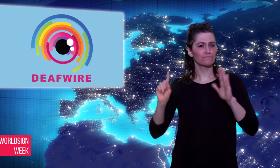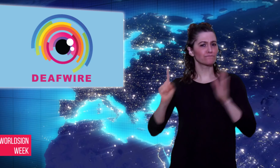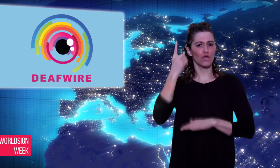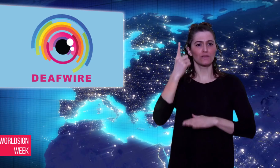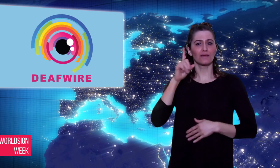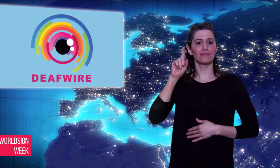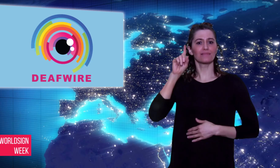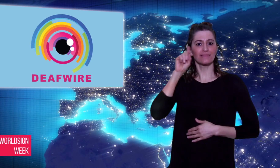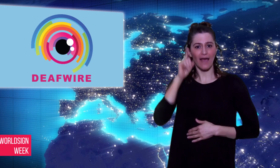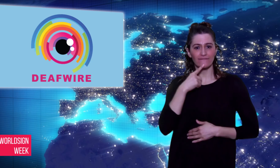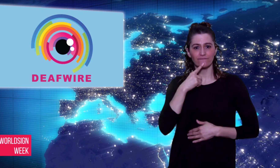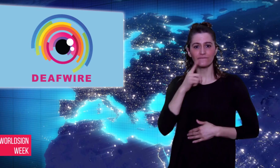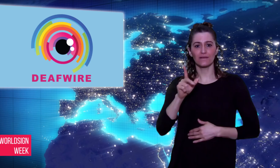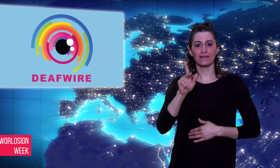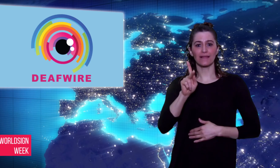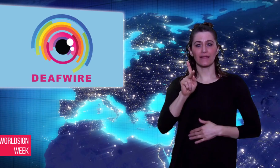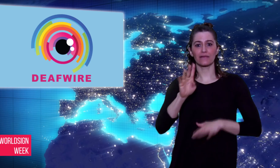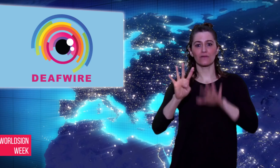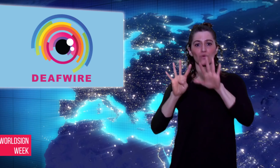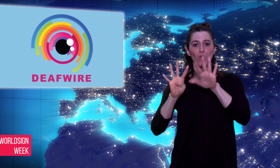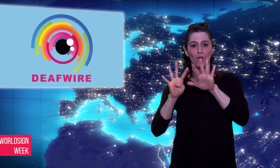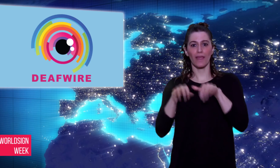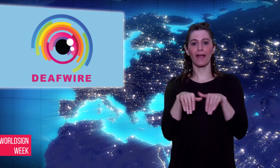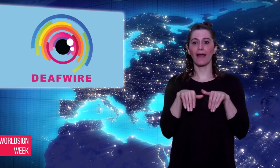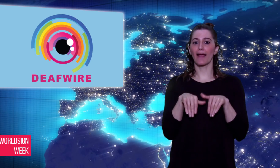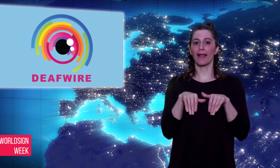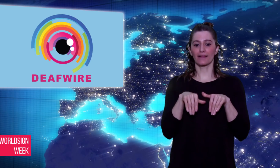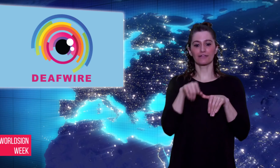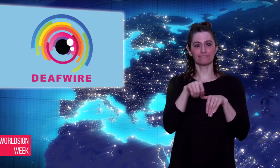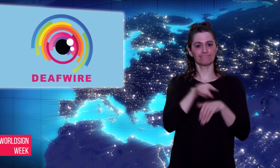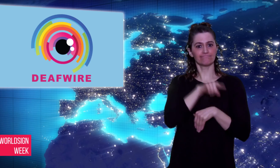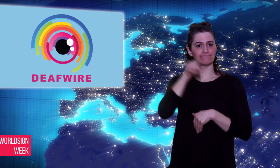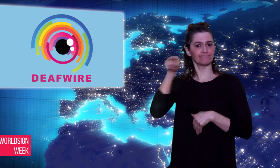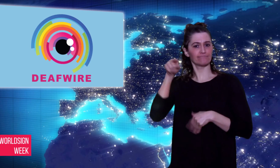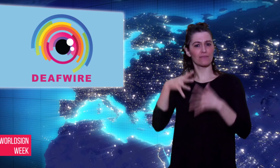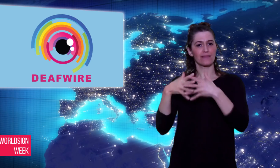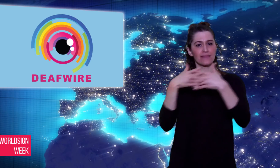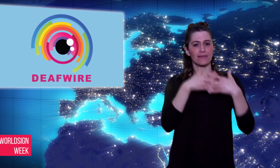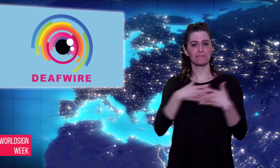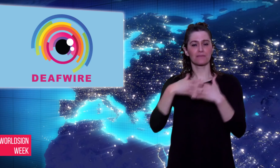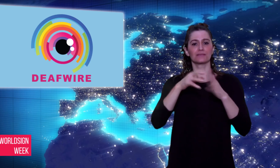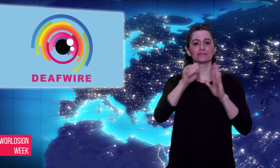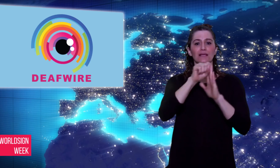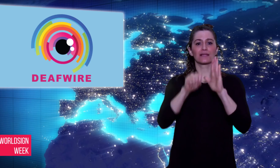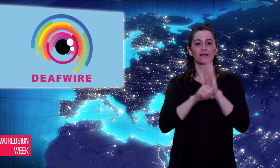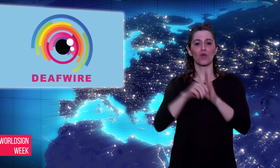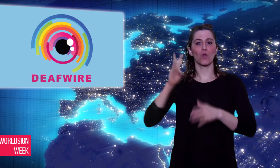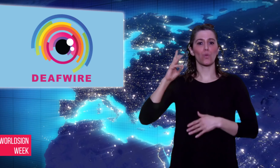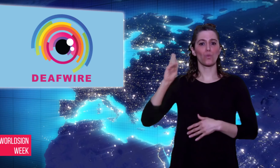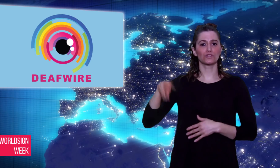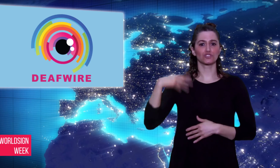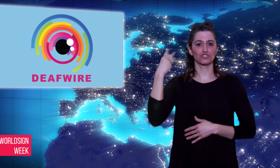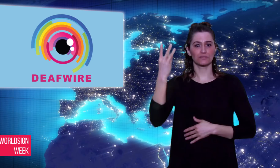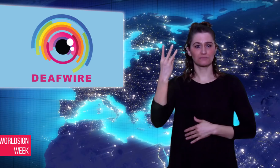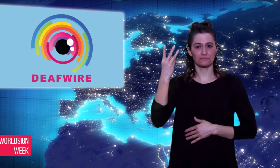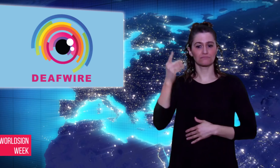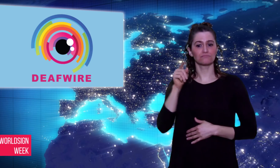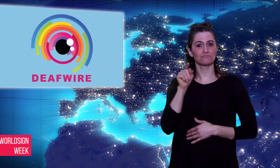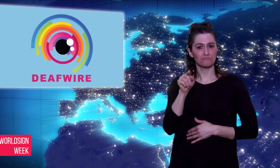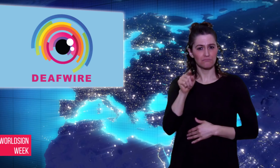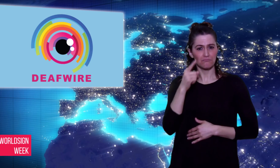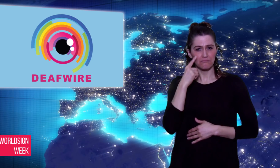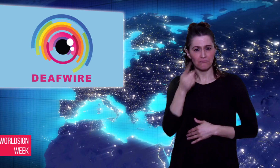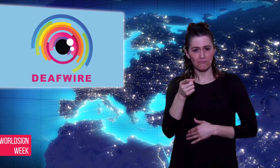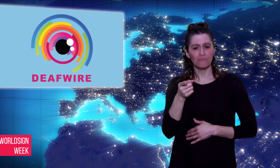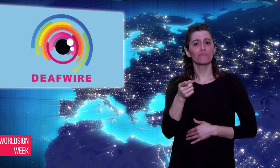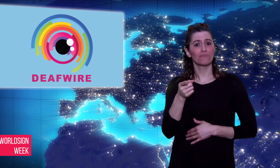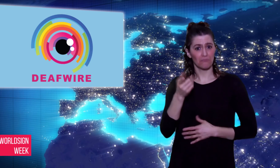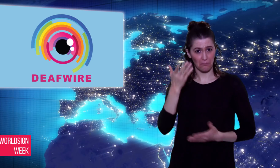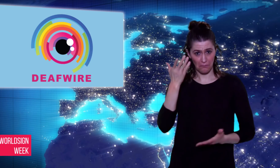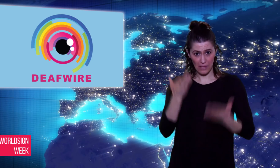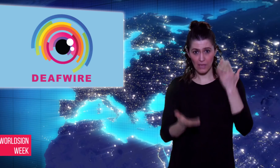American state of Washington and possibly